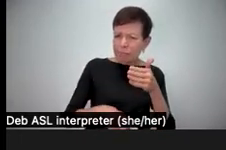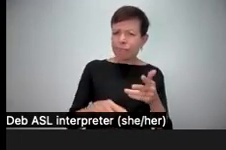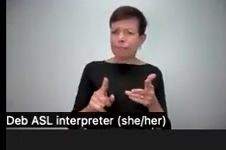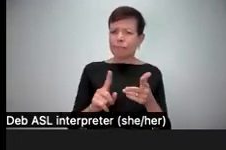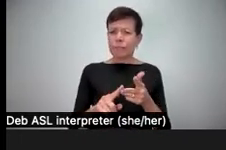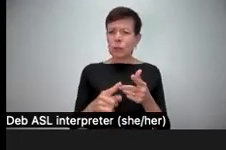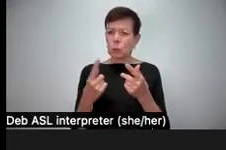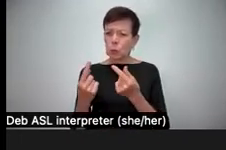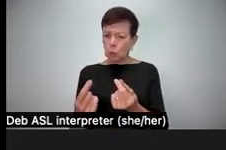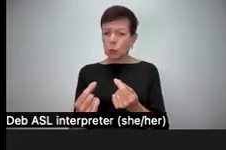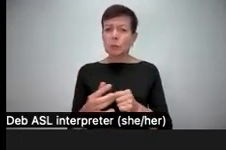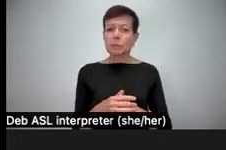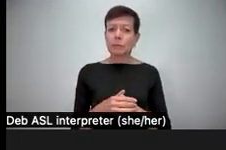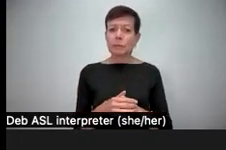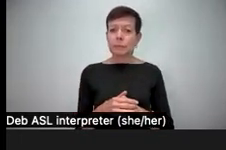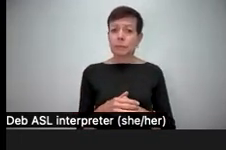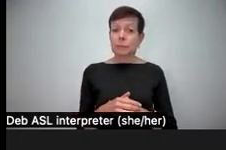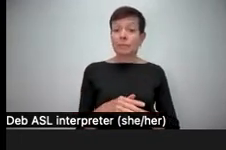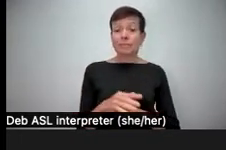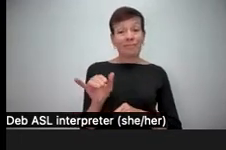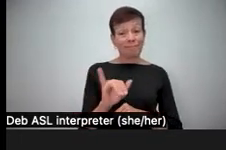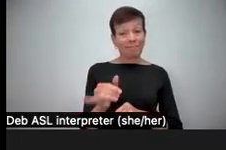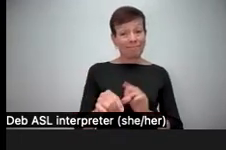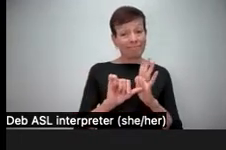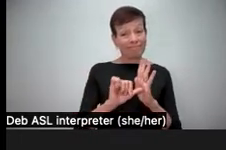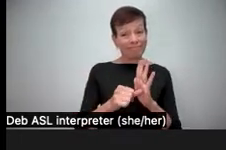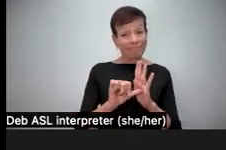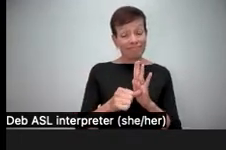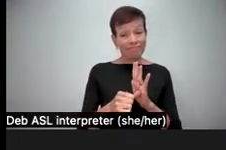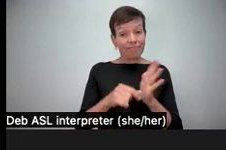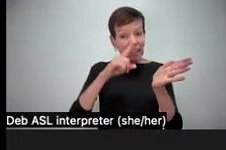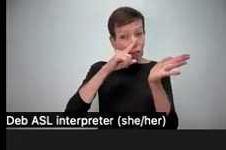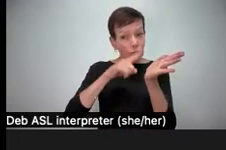Another big one is do your research. Make sure you can back up what you're